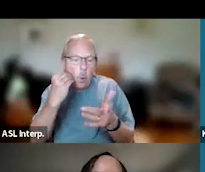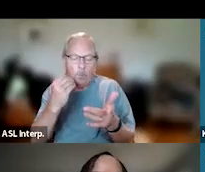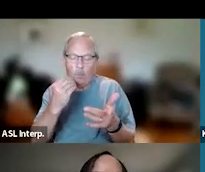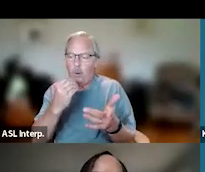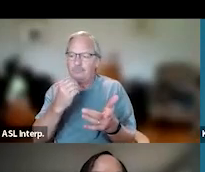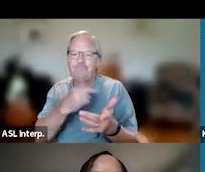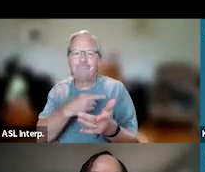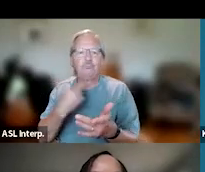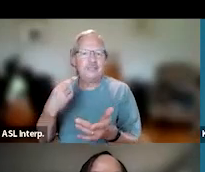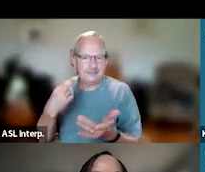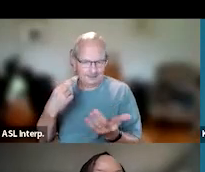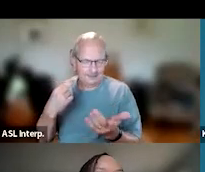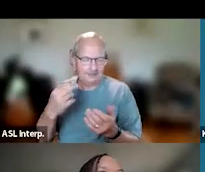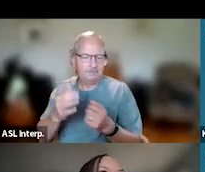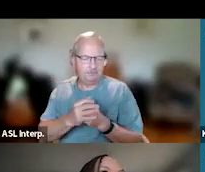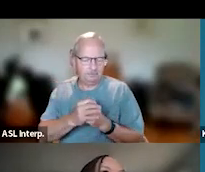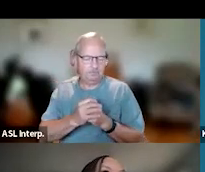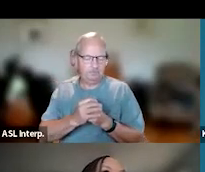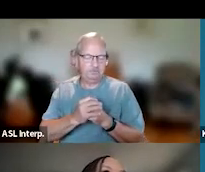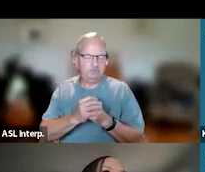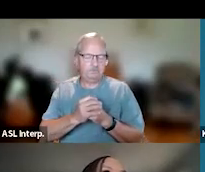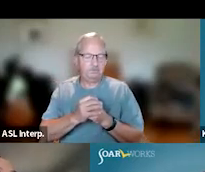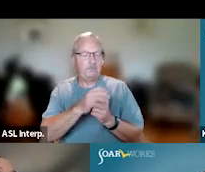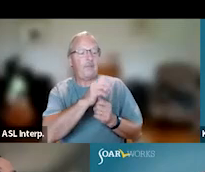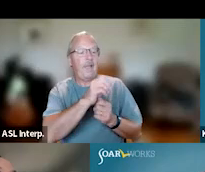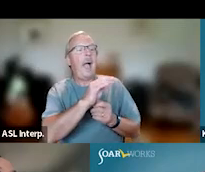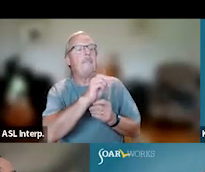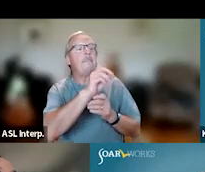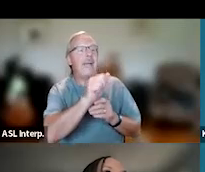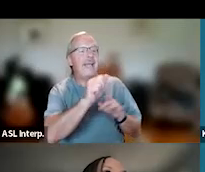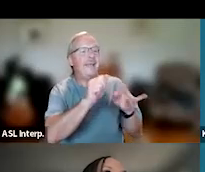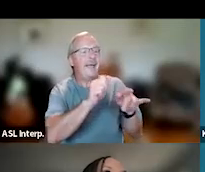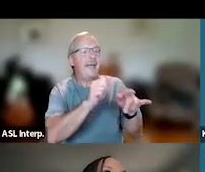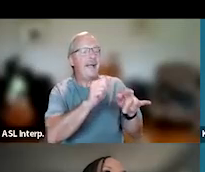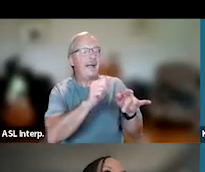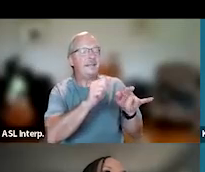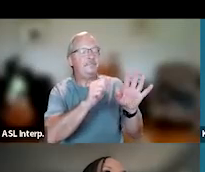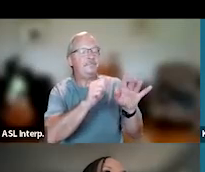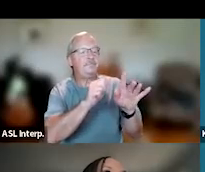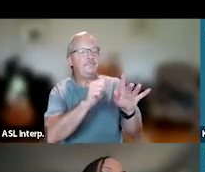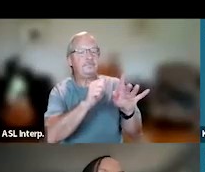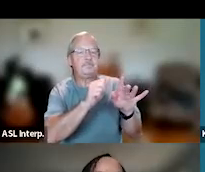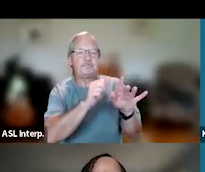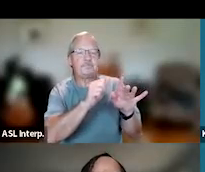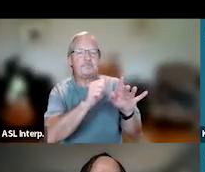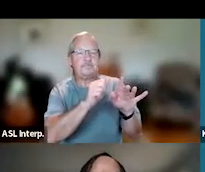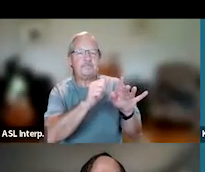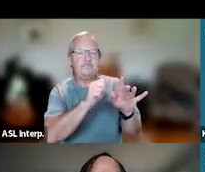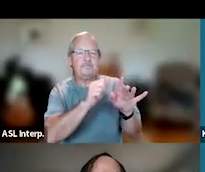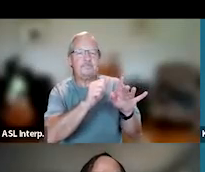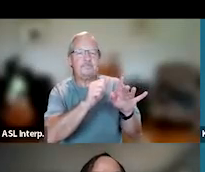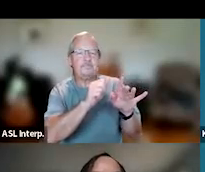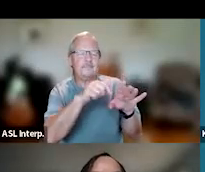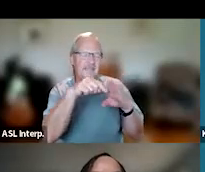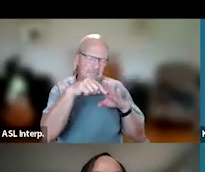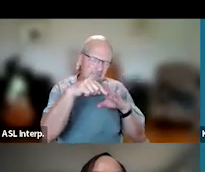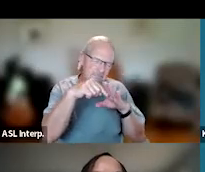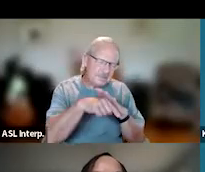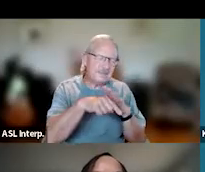Thanks, Pam. Okay, Amanda, I wanna get a little sticky or I wanna get into a specific topic, but a lot of,